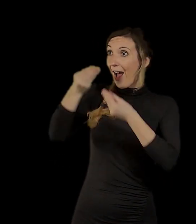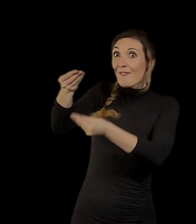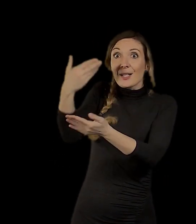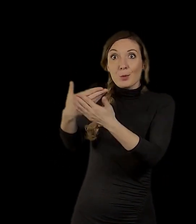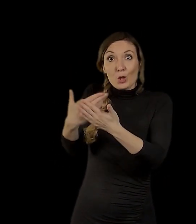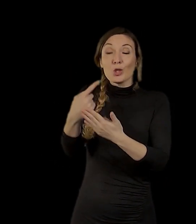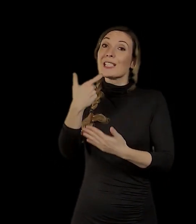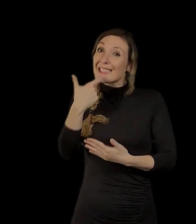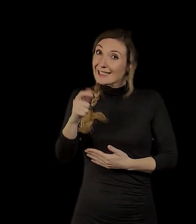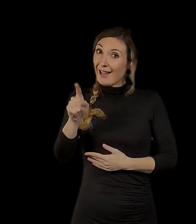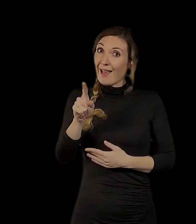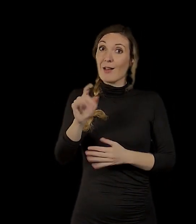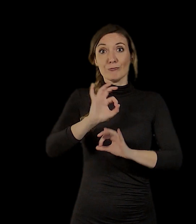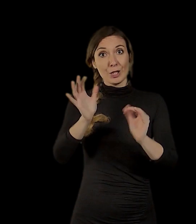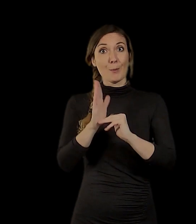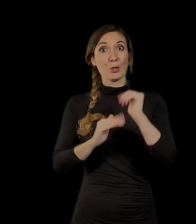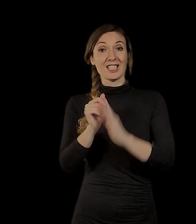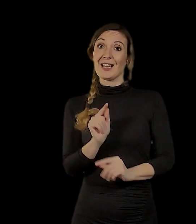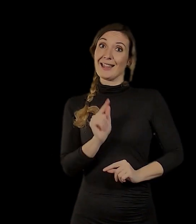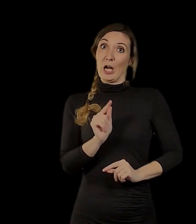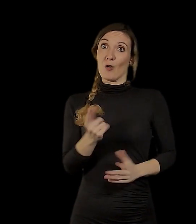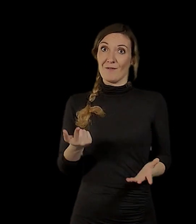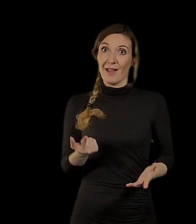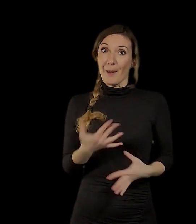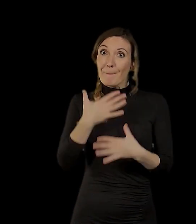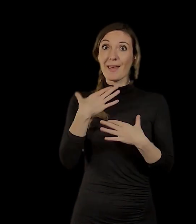So this is some kind of social terrace.